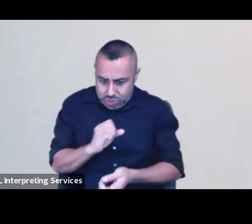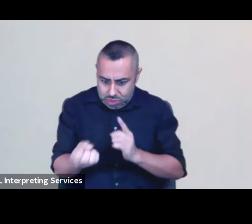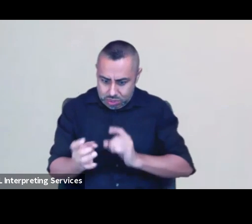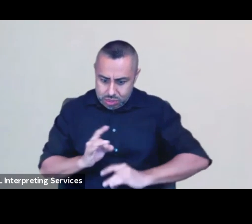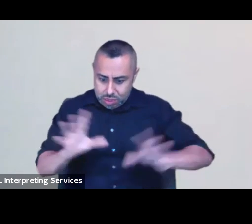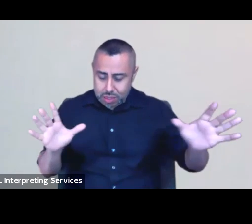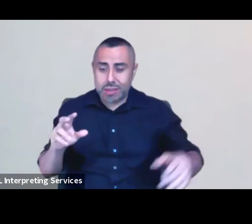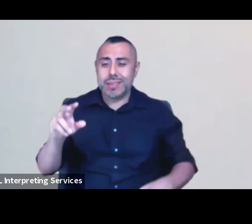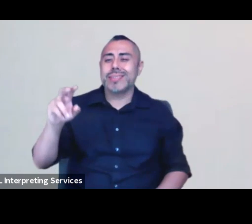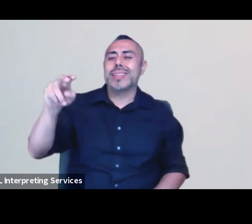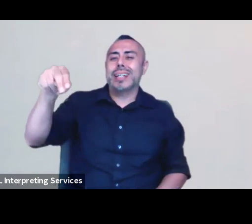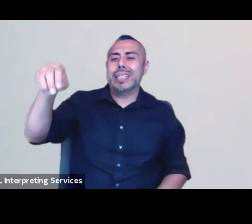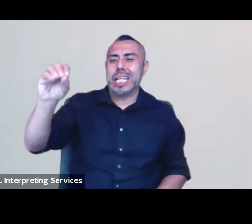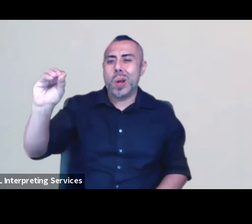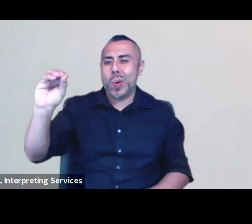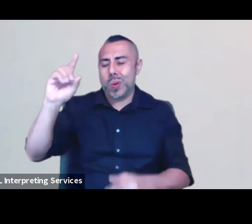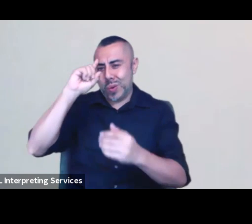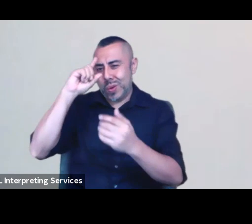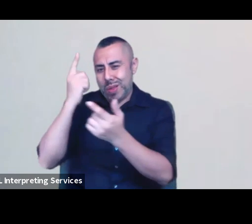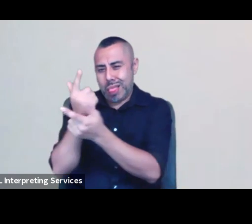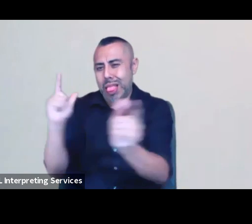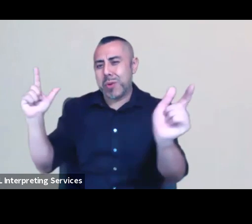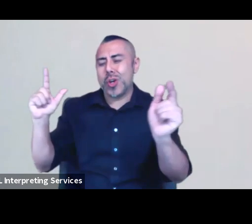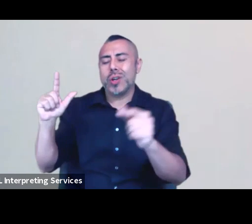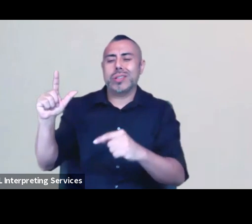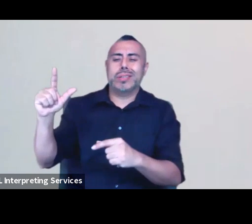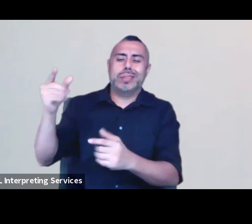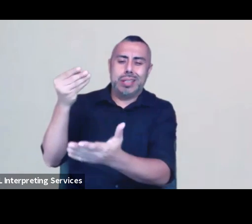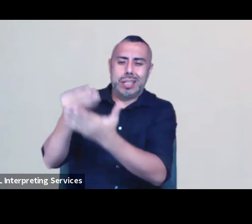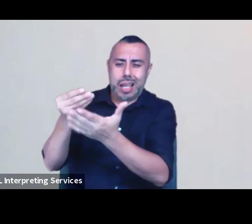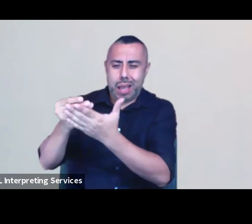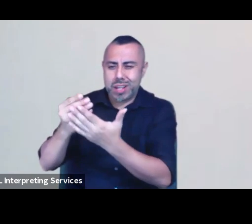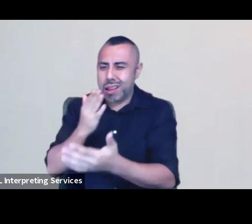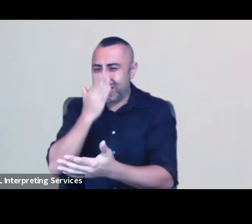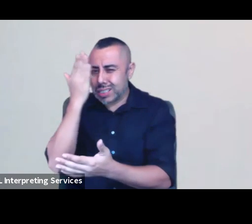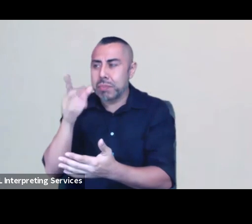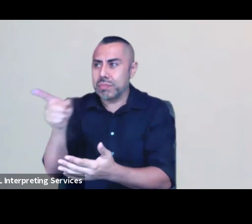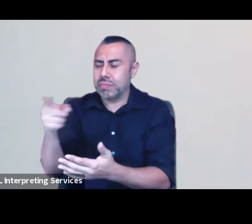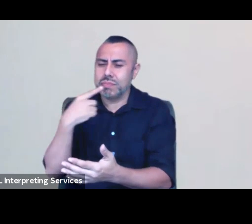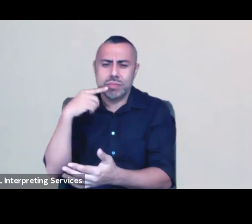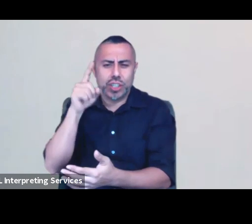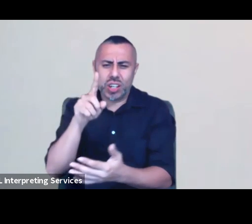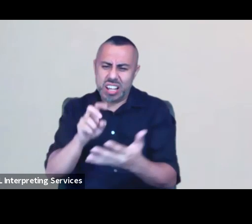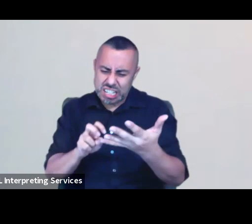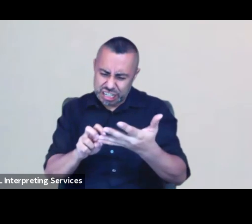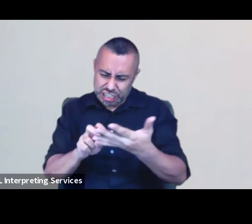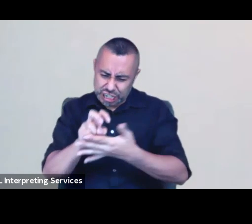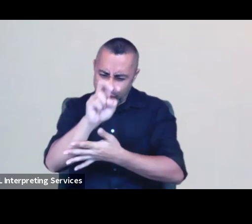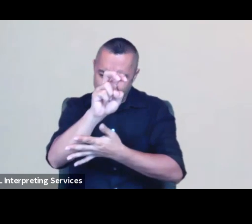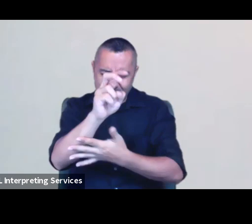that we should be climbing a ladder toward financial success and that our success and failures